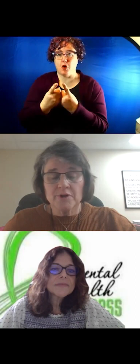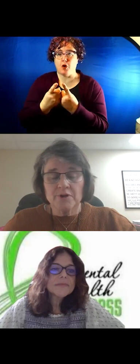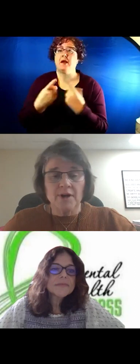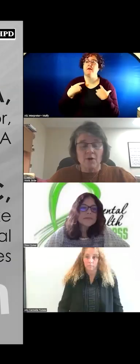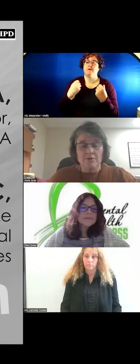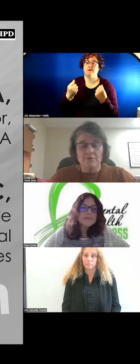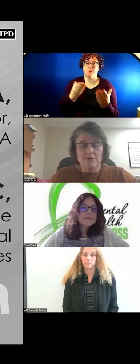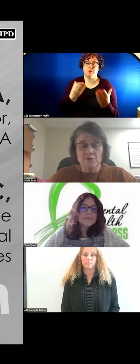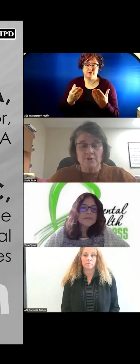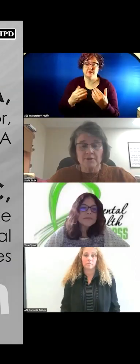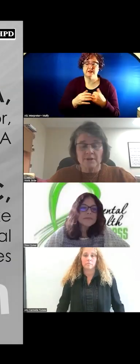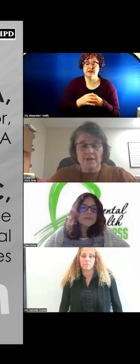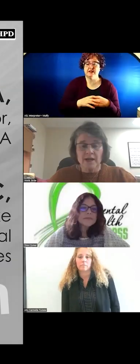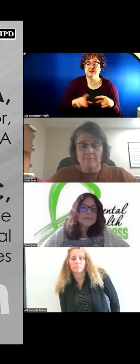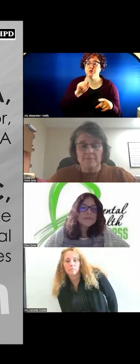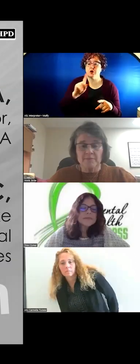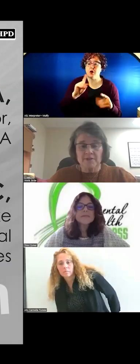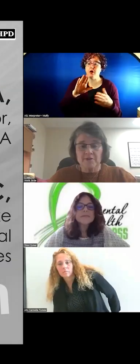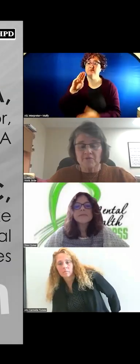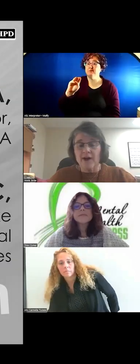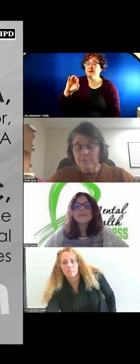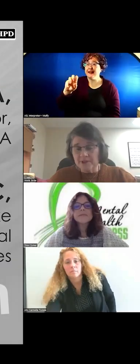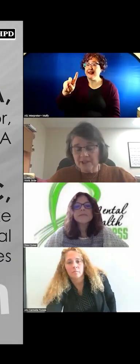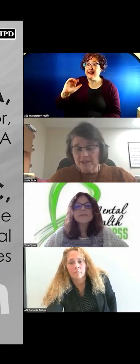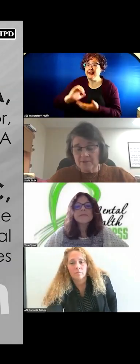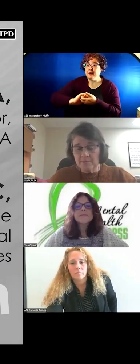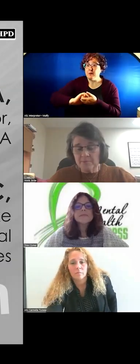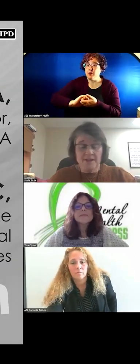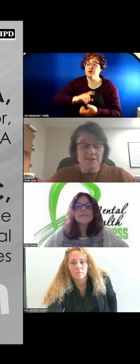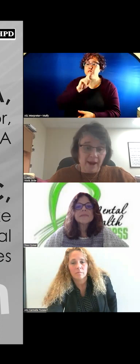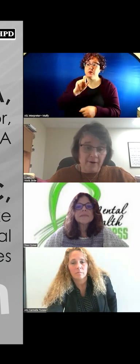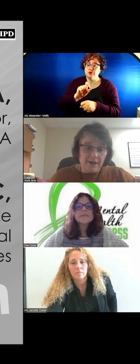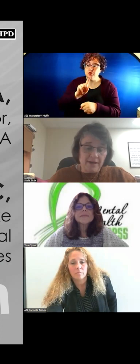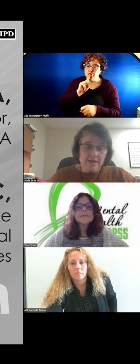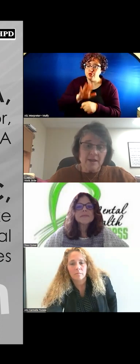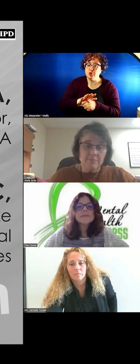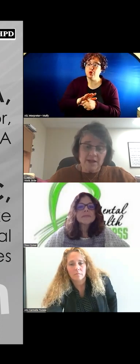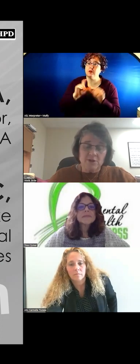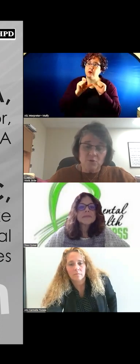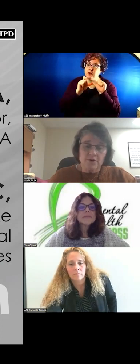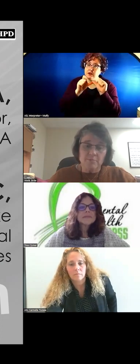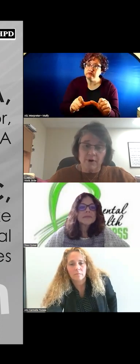WE WANT TO INSURE VIABILITY BECAUSE OF PARODY AND MAKE SURE THAT